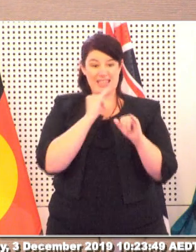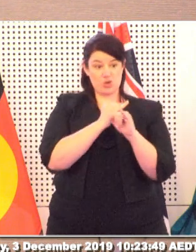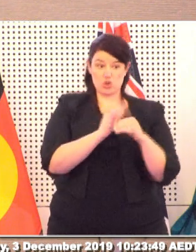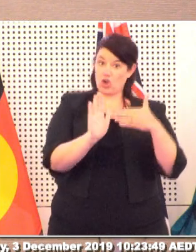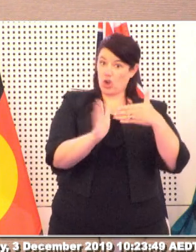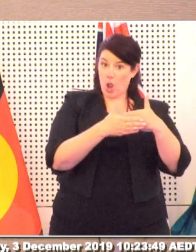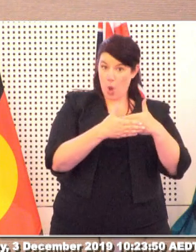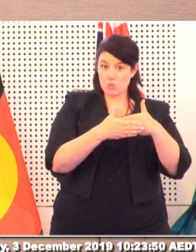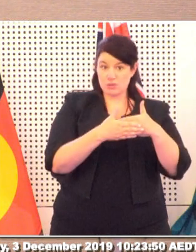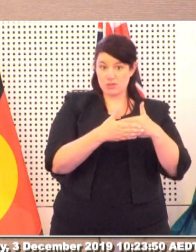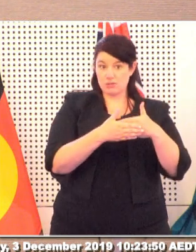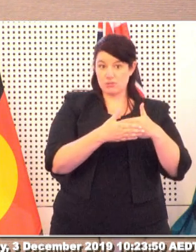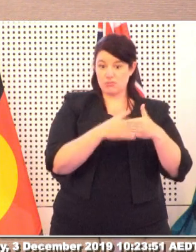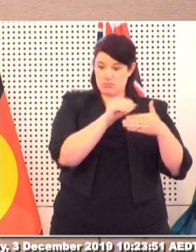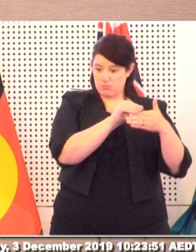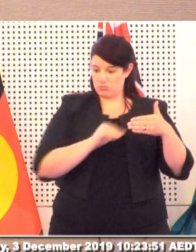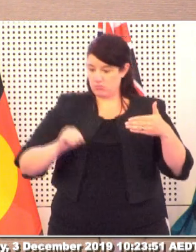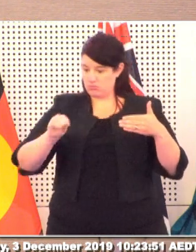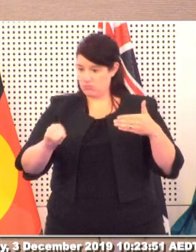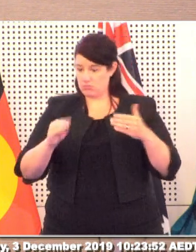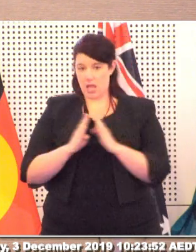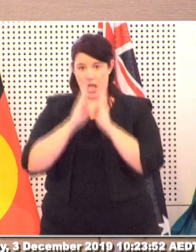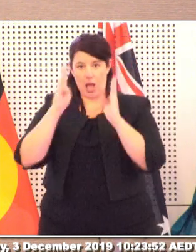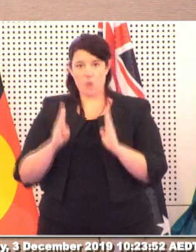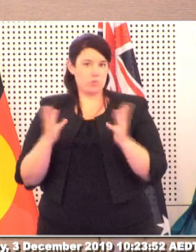what would be the type of housing that would replace them.